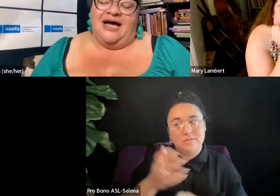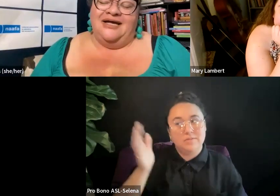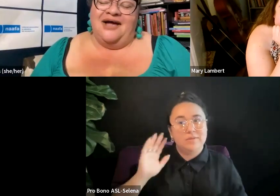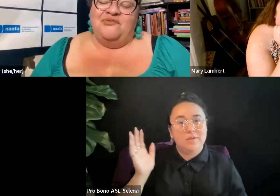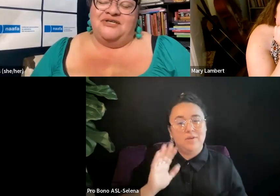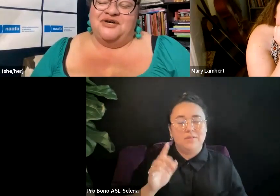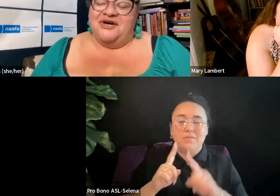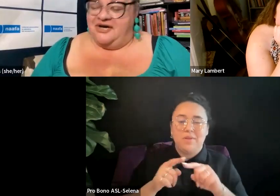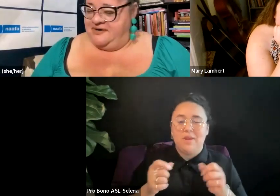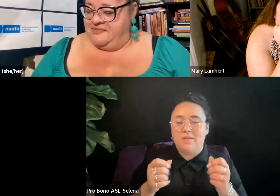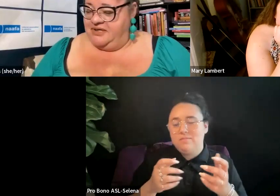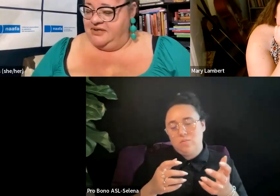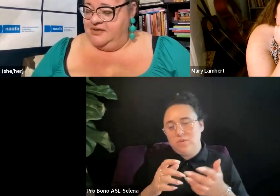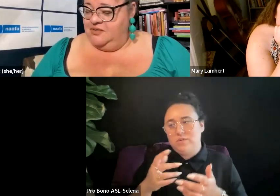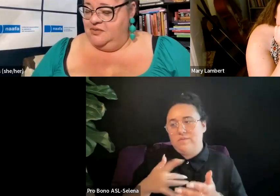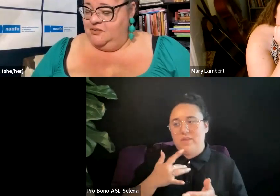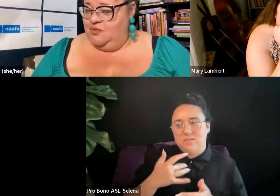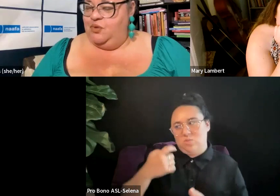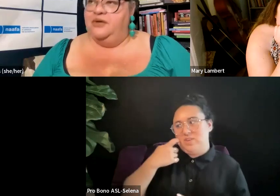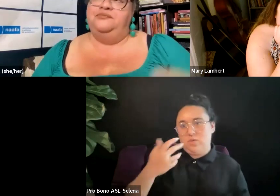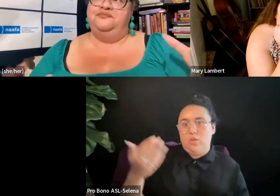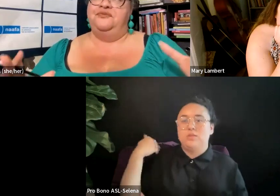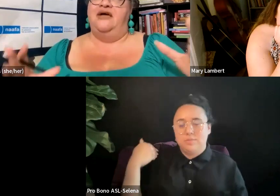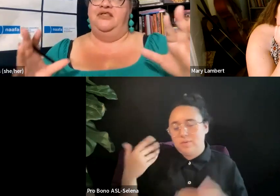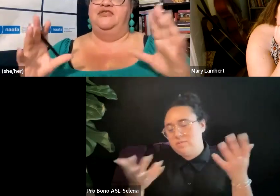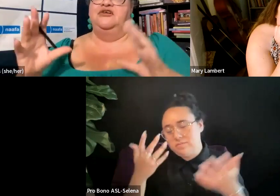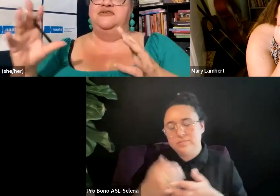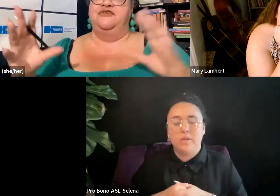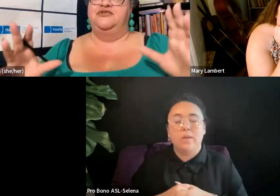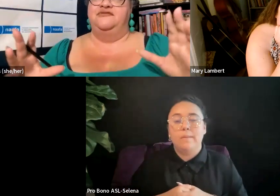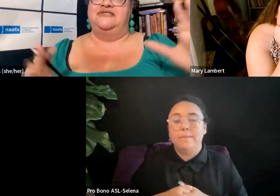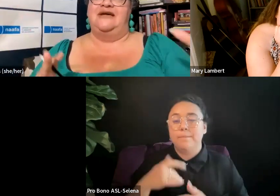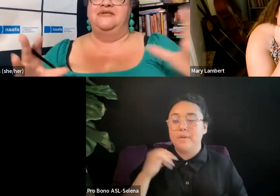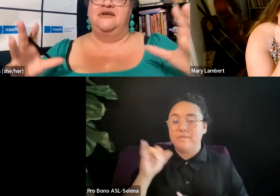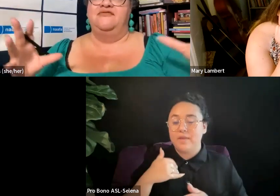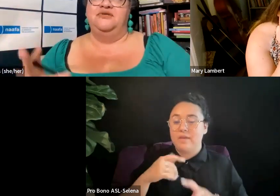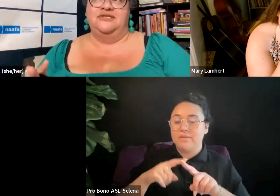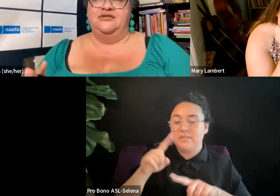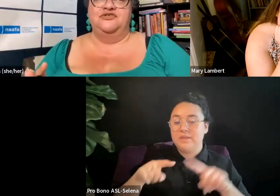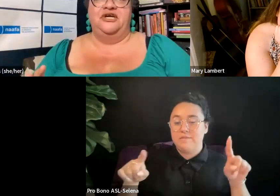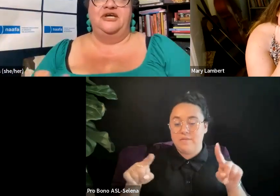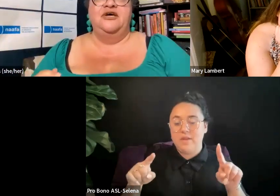I wonder if I feel like there are different sort of segments of the music industry